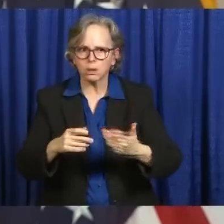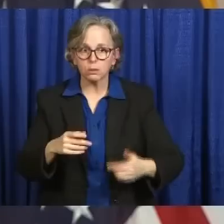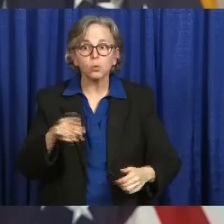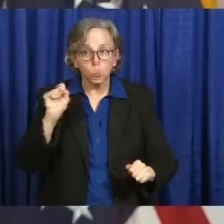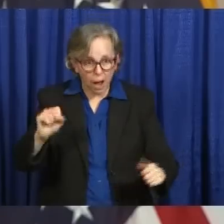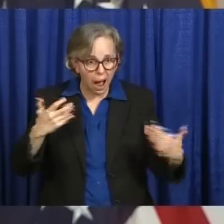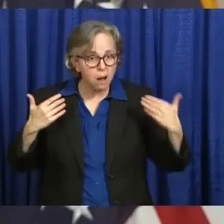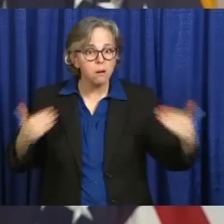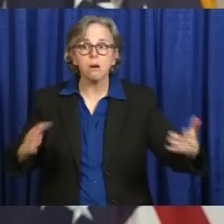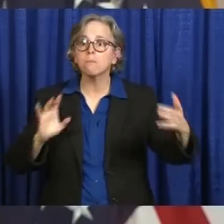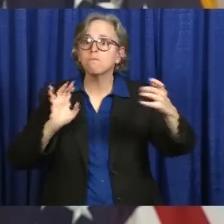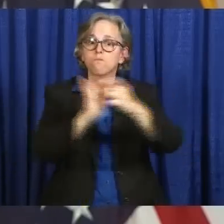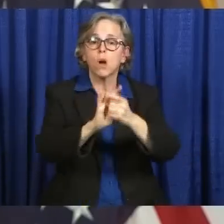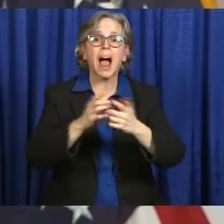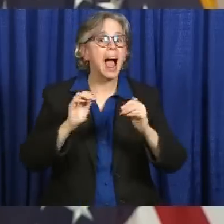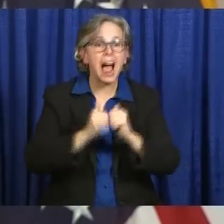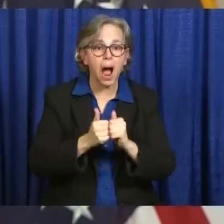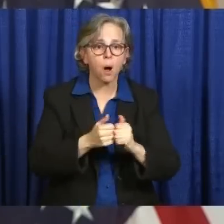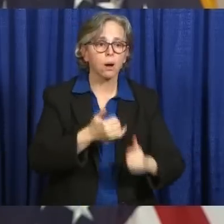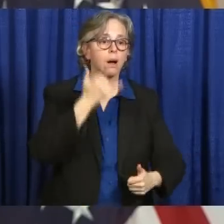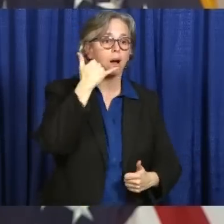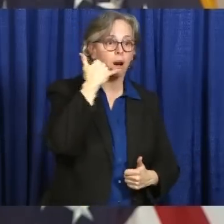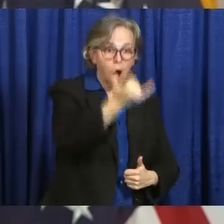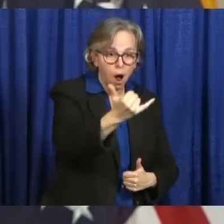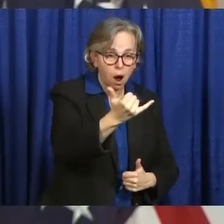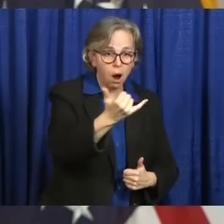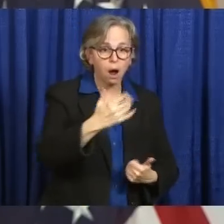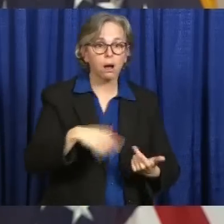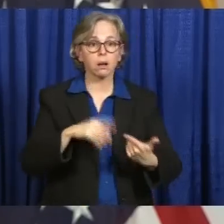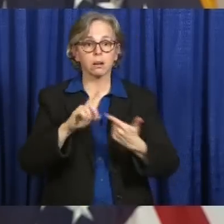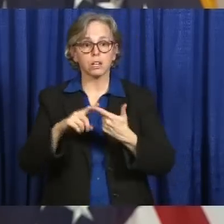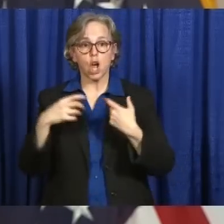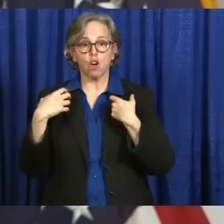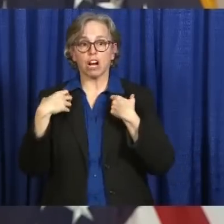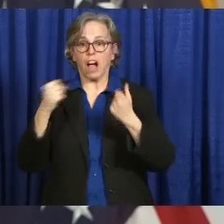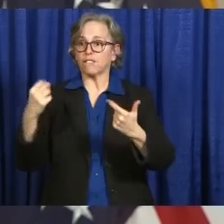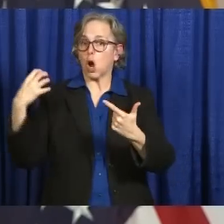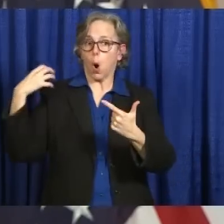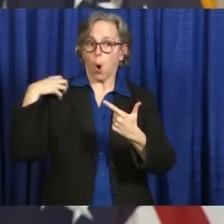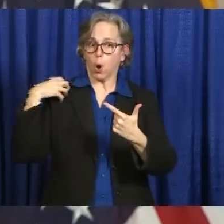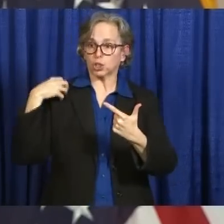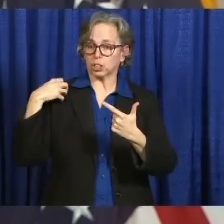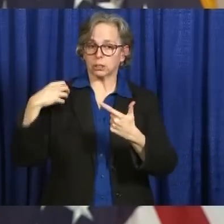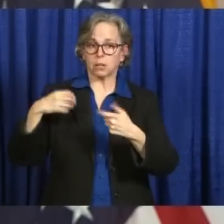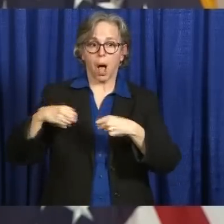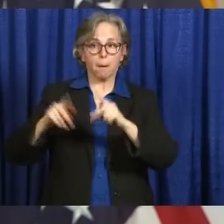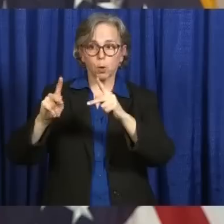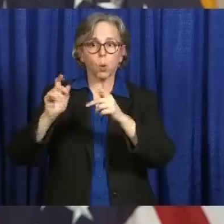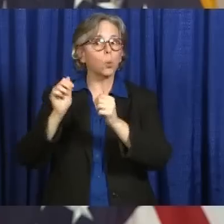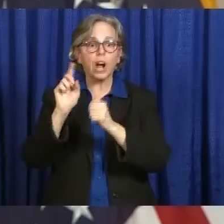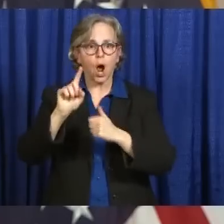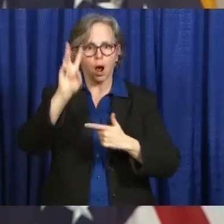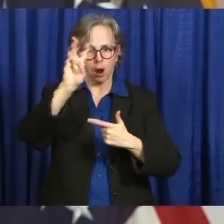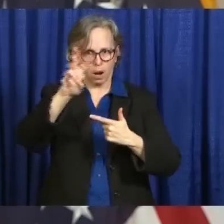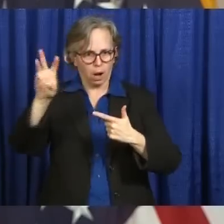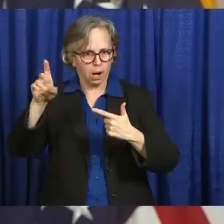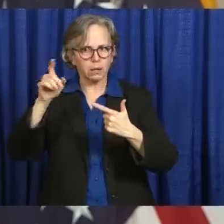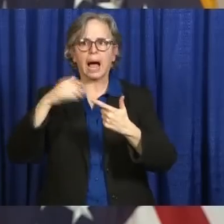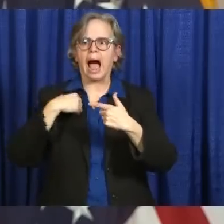YOU CAN DO HARD THINGS. THE OPPOSITE OF ADDICTION IS CONNECTION AND IT IS VITALLY IMPORTANT YOU STAY CONNECTED TO